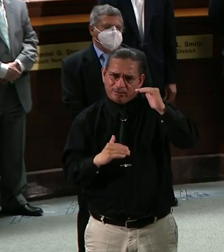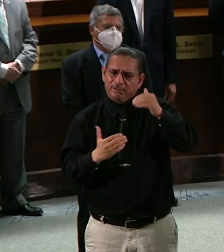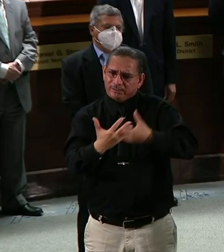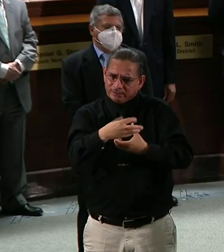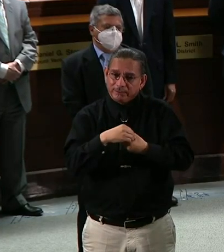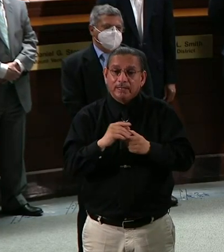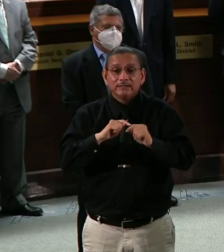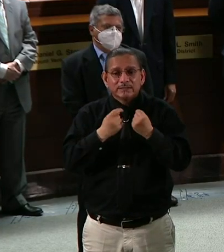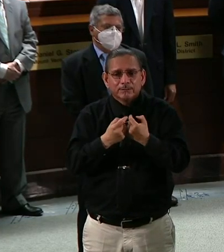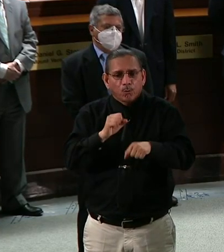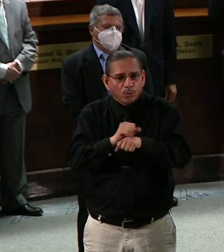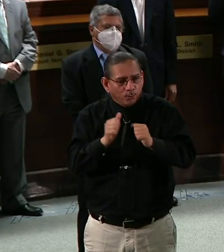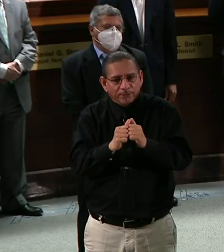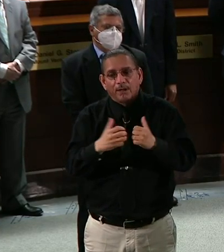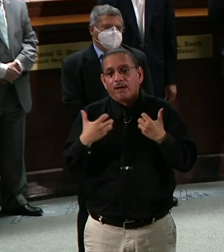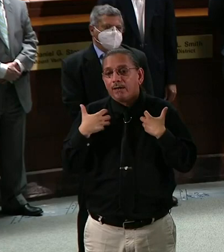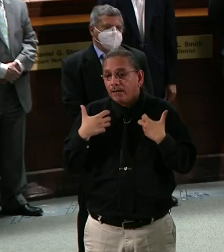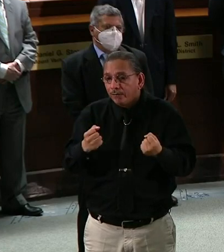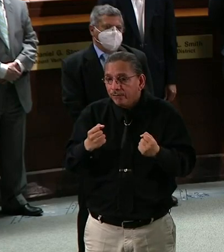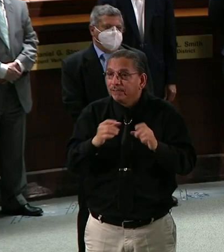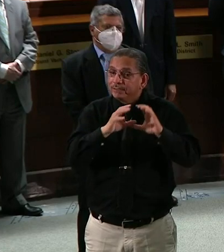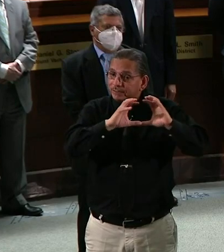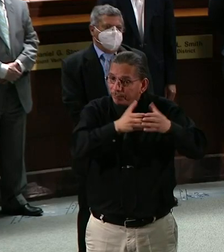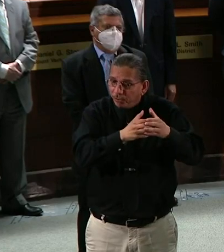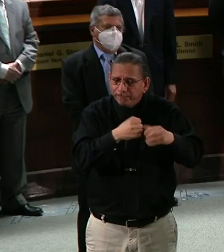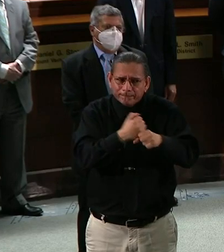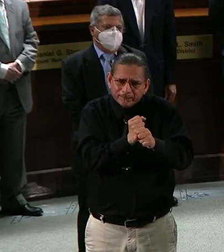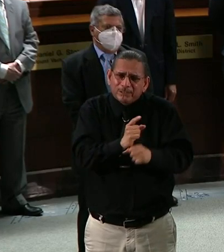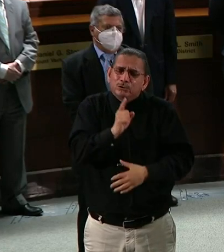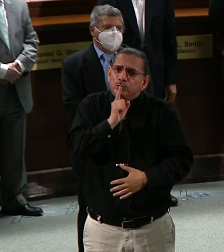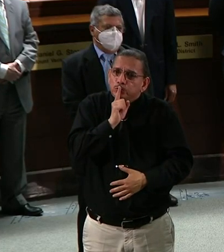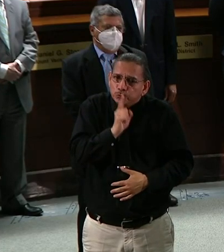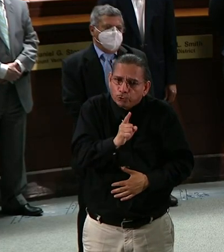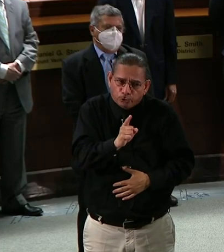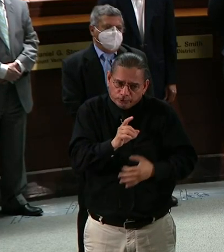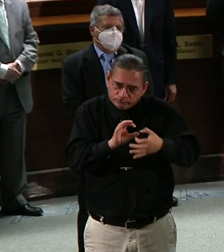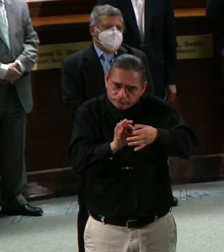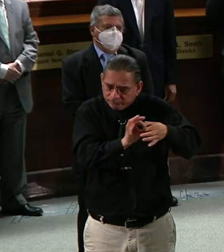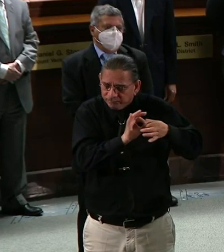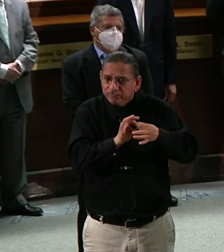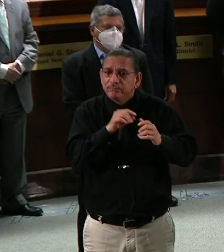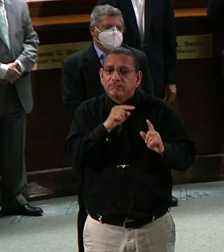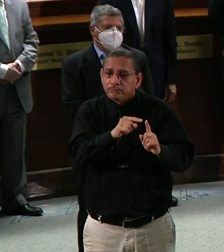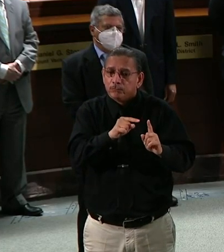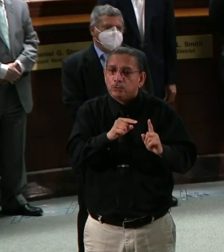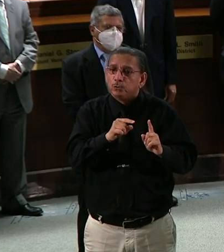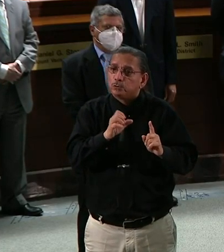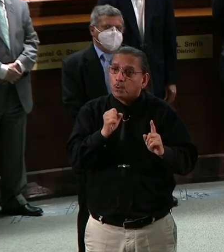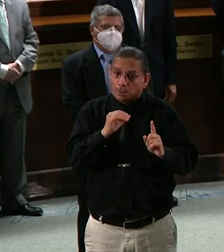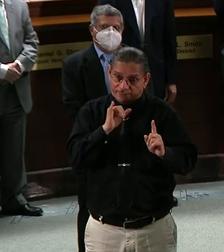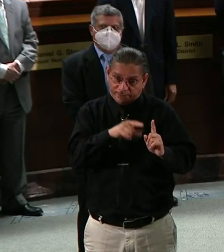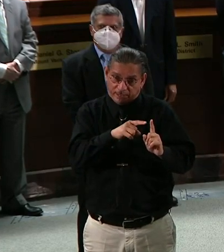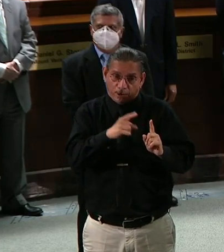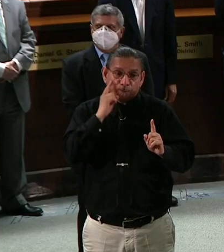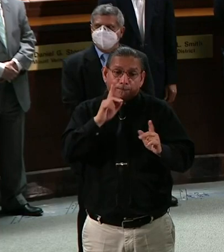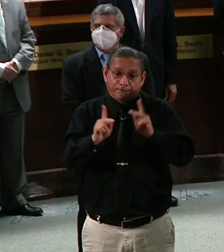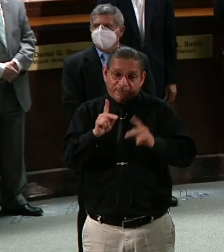A PEOPLE GIVE US THAT IN CATTLE INTO IT OUT EAT THEM THE ANY.